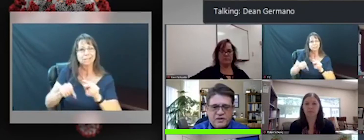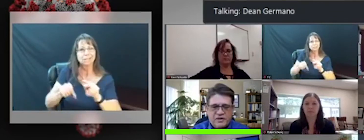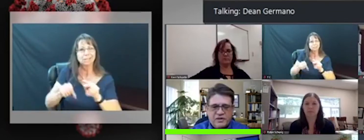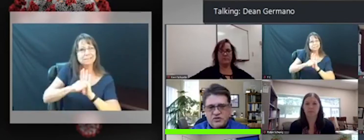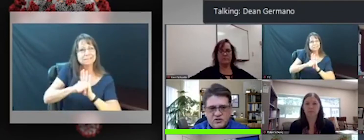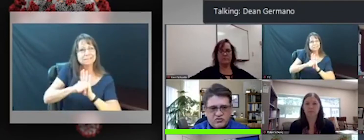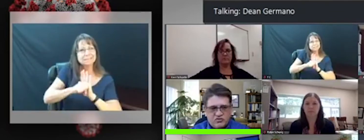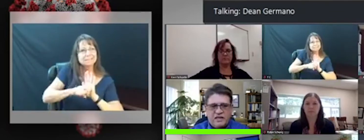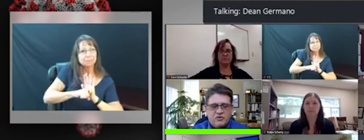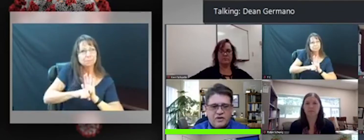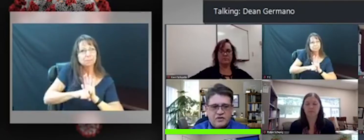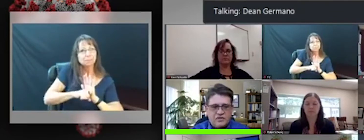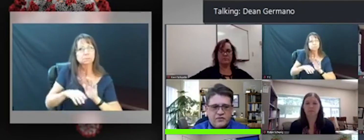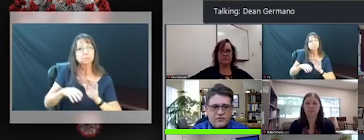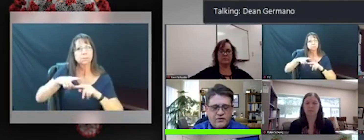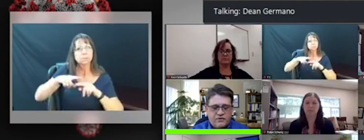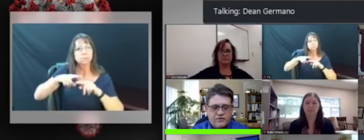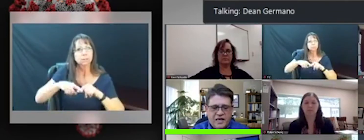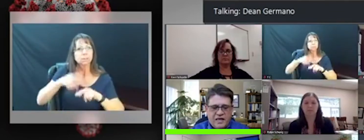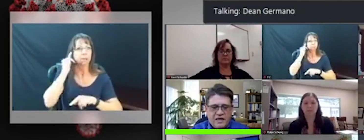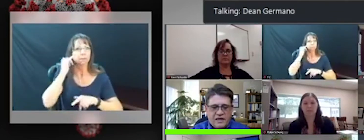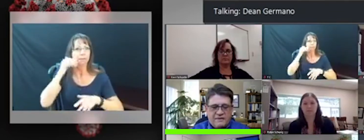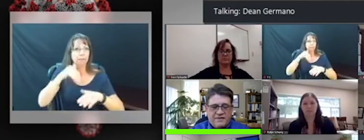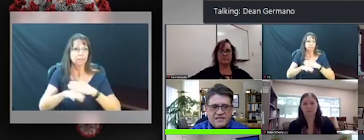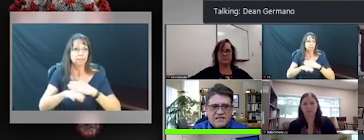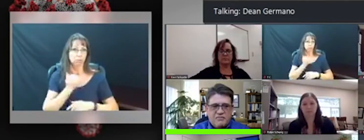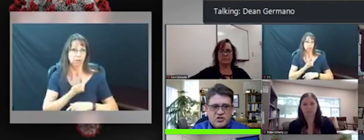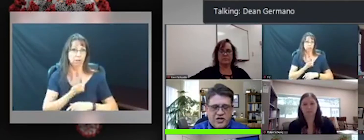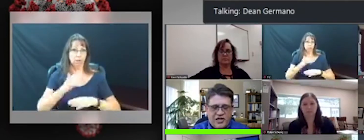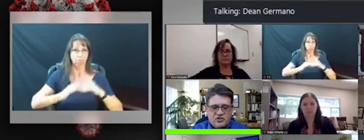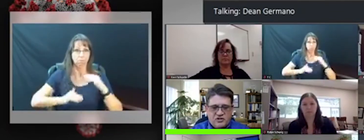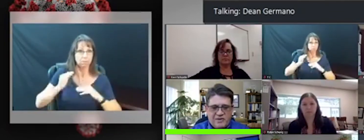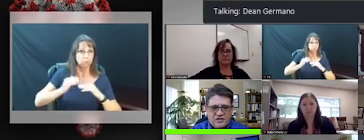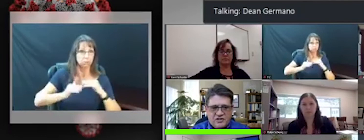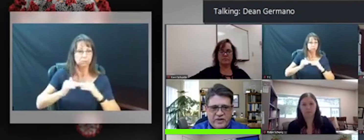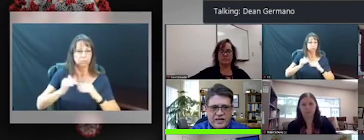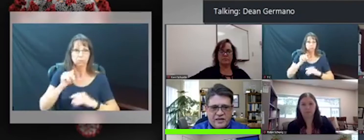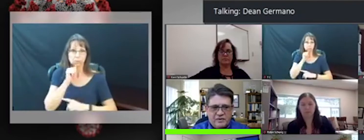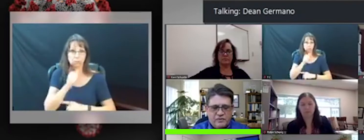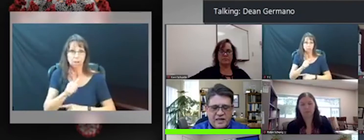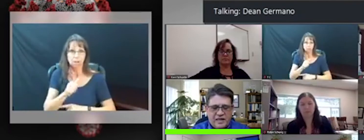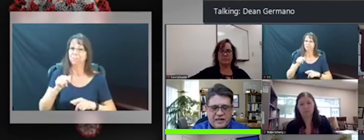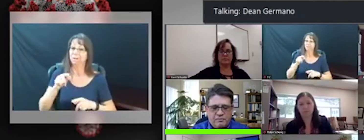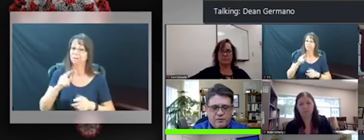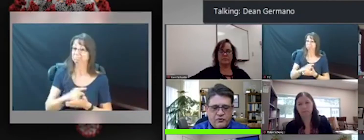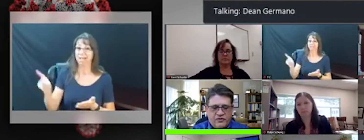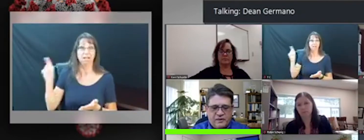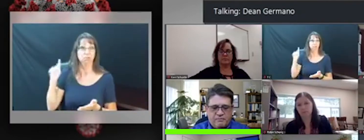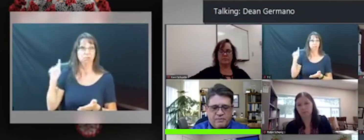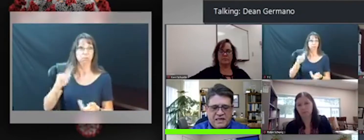patients treating them, so on and so forth. That seemed to change this past week. We had both BD